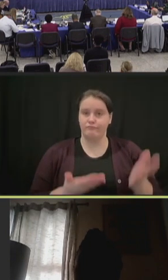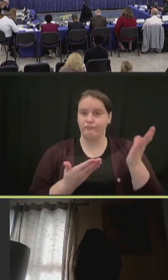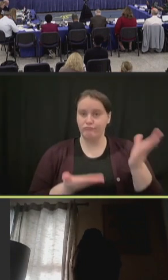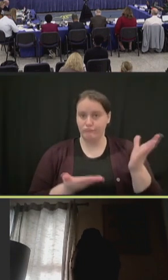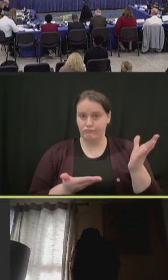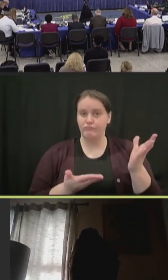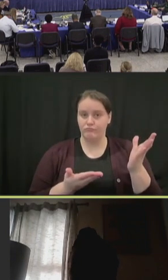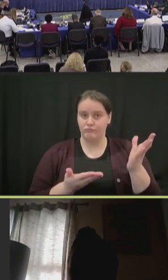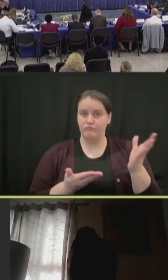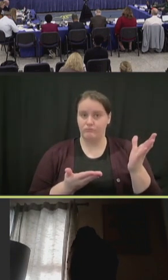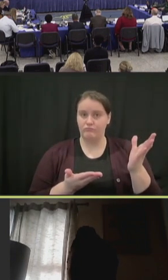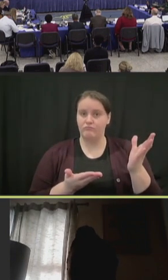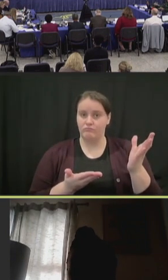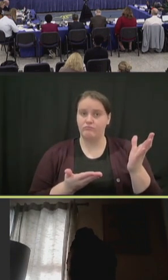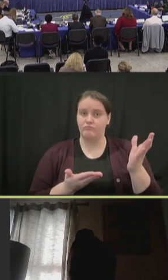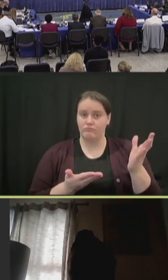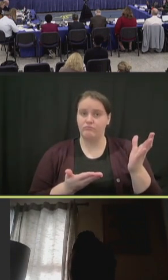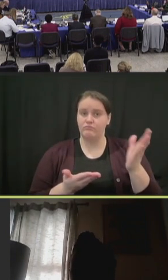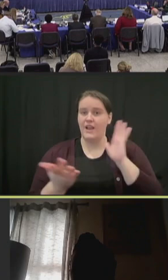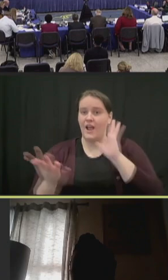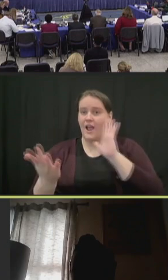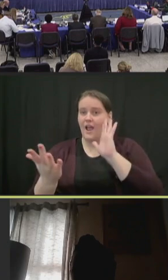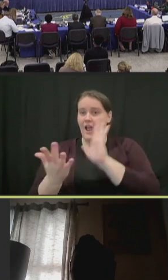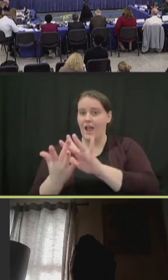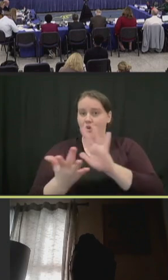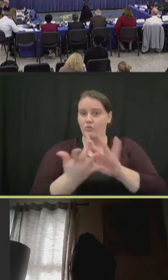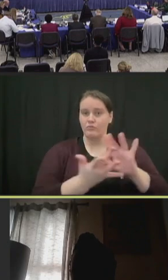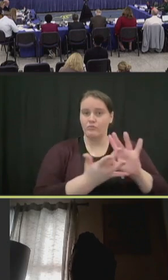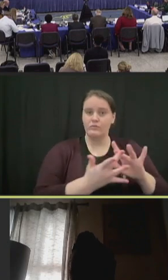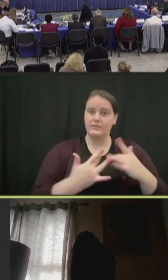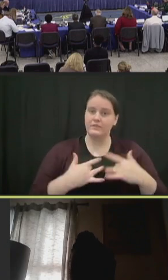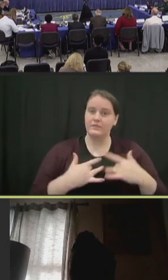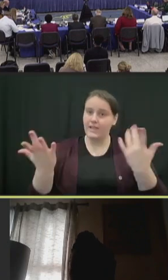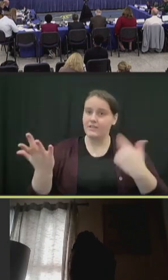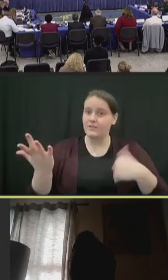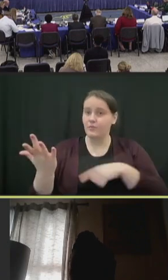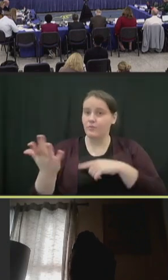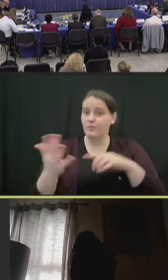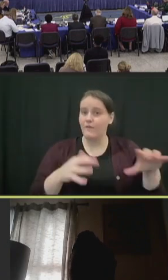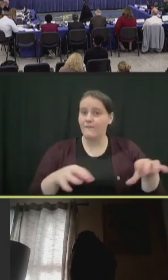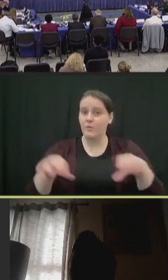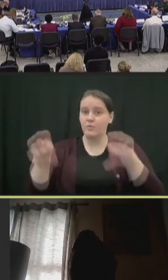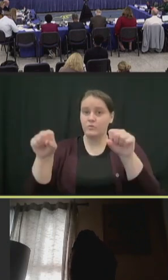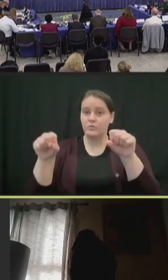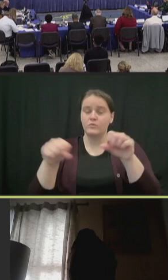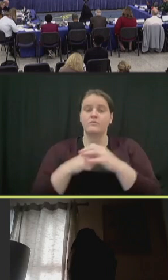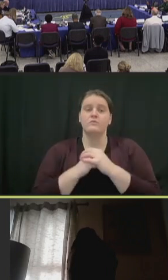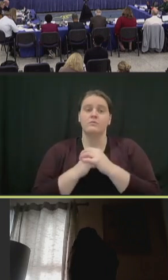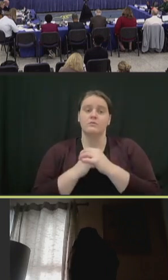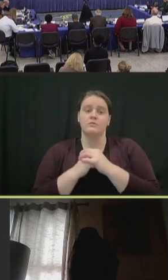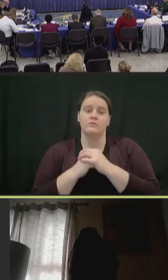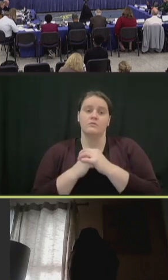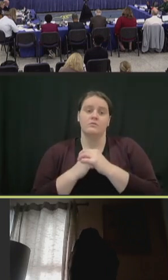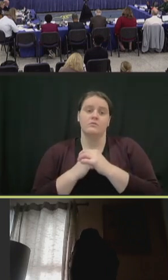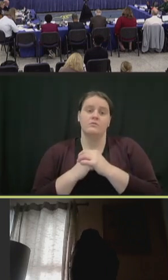These are some of the outreach events that we organize. And the events go into the five counties